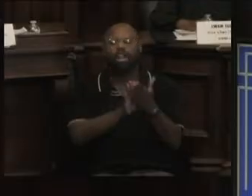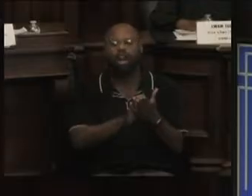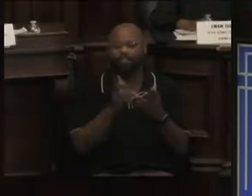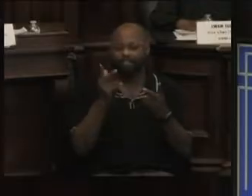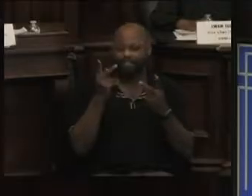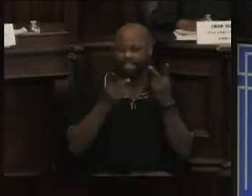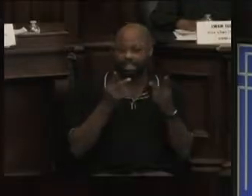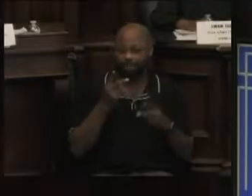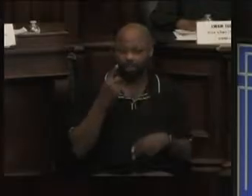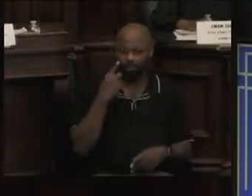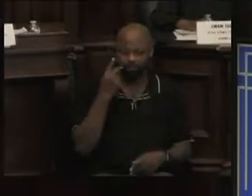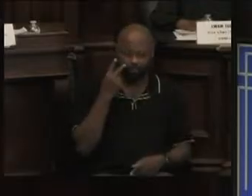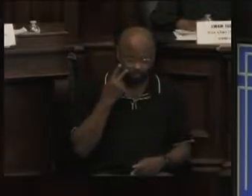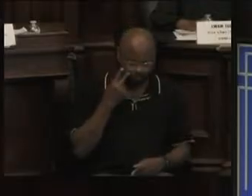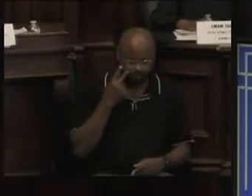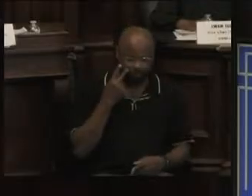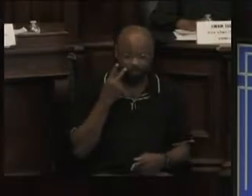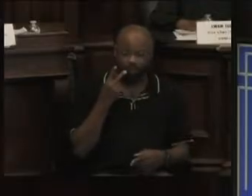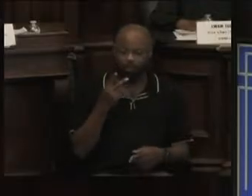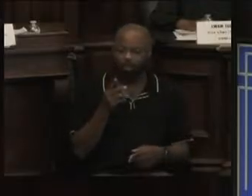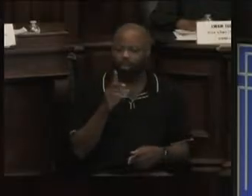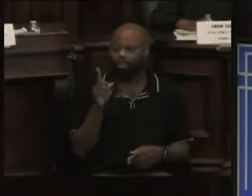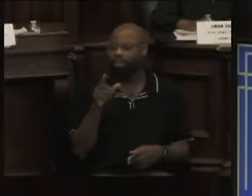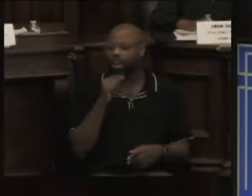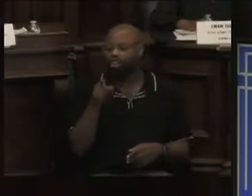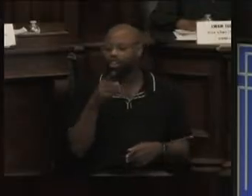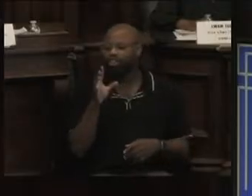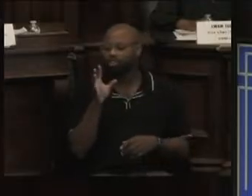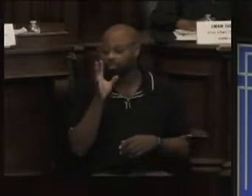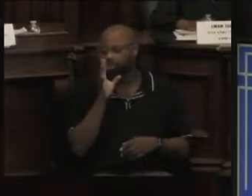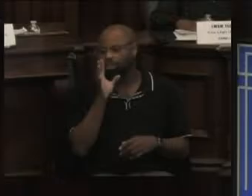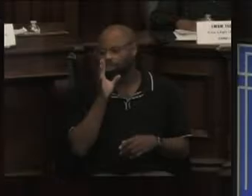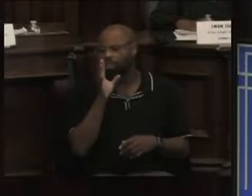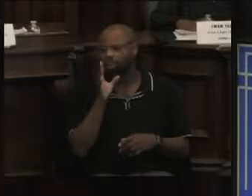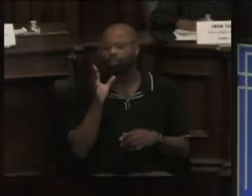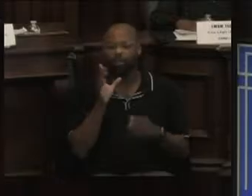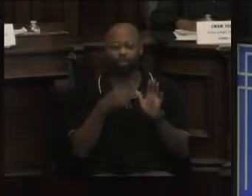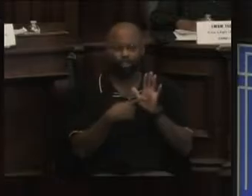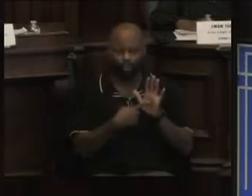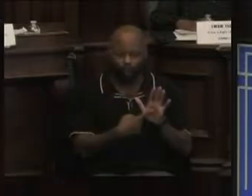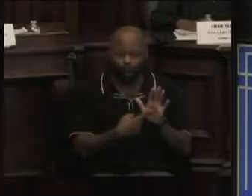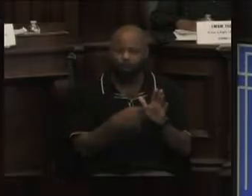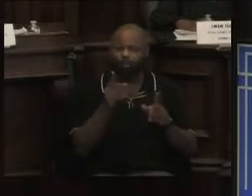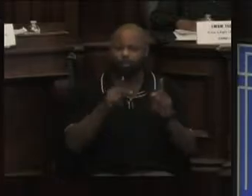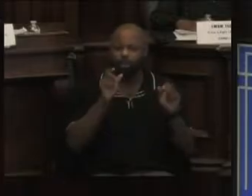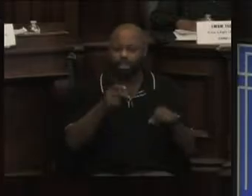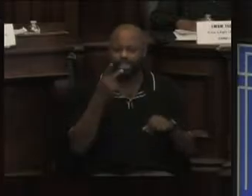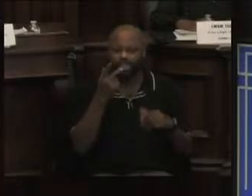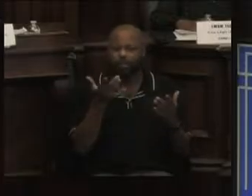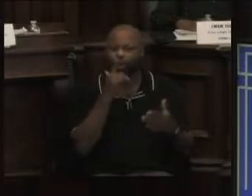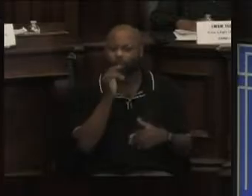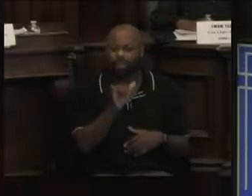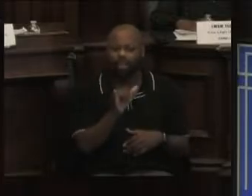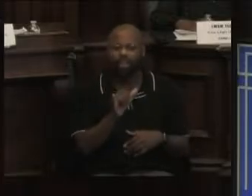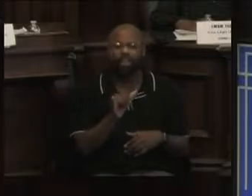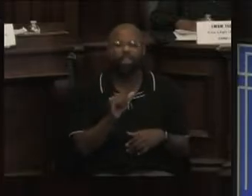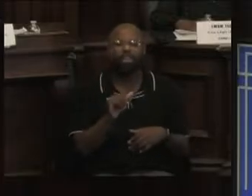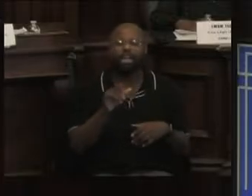produce, so this is where the accountability actually becomes visible. We don't just talk